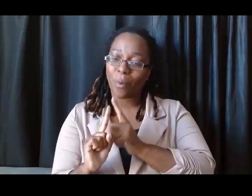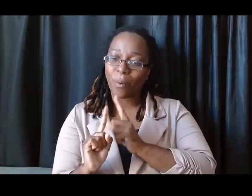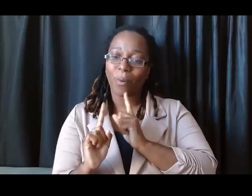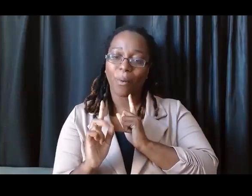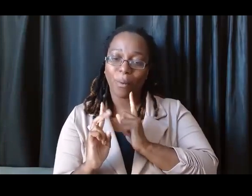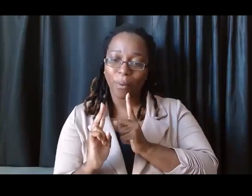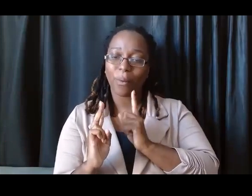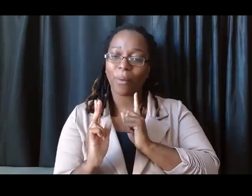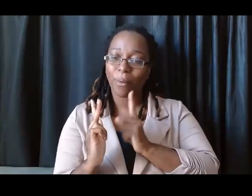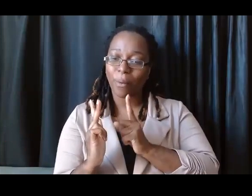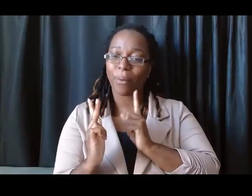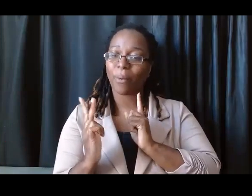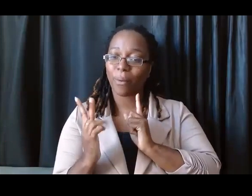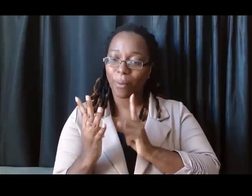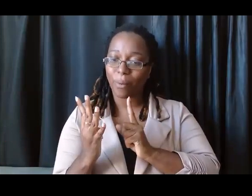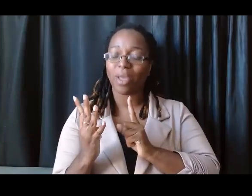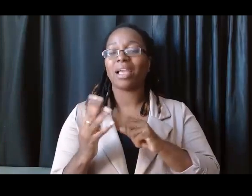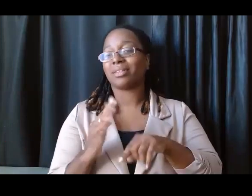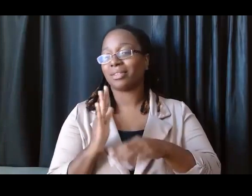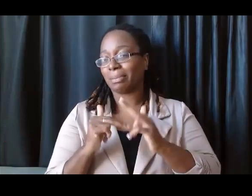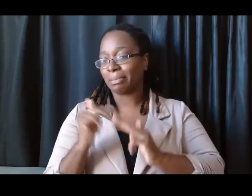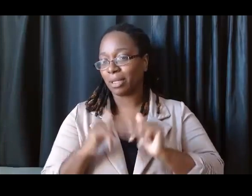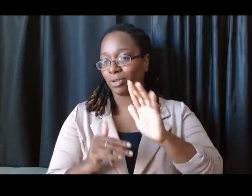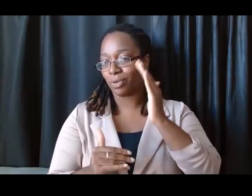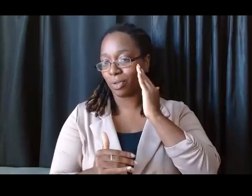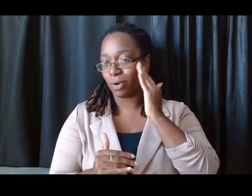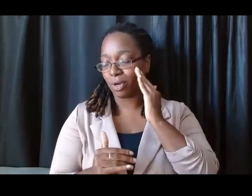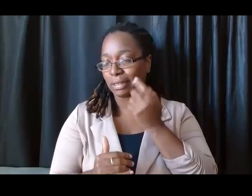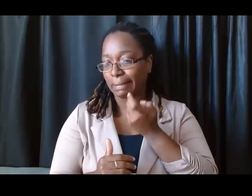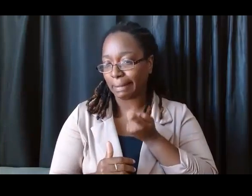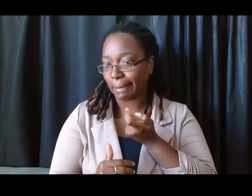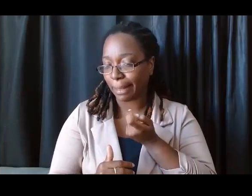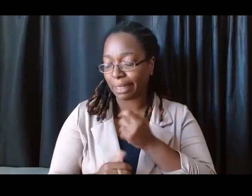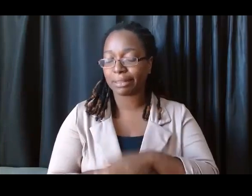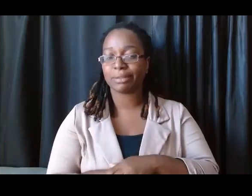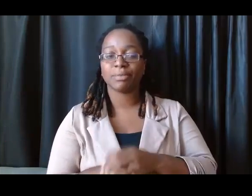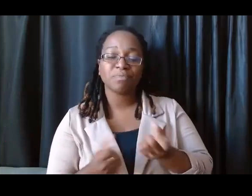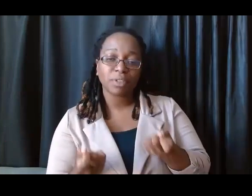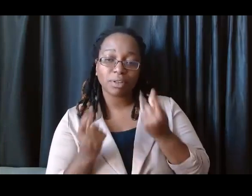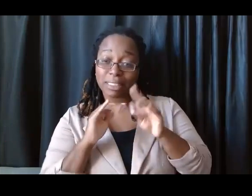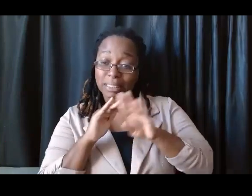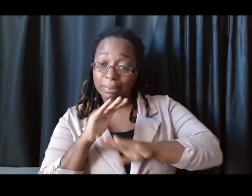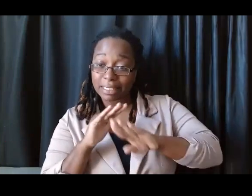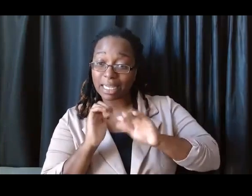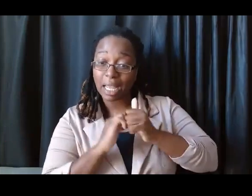gain a better understanding of the basics around reporting and if you're receiving benefits,